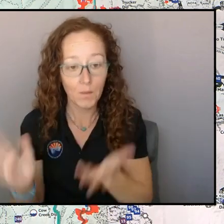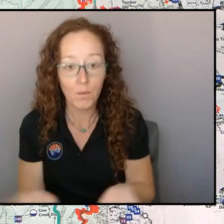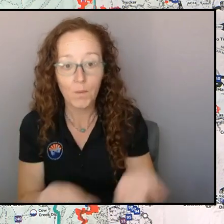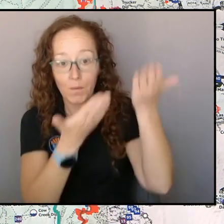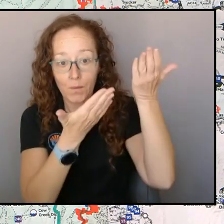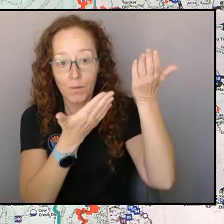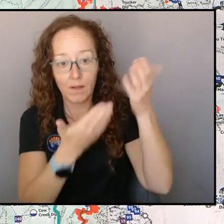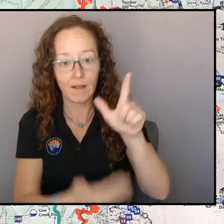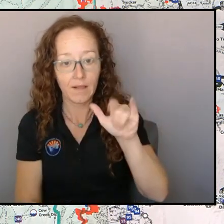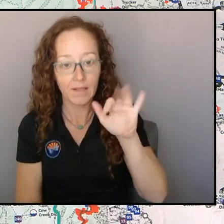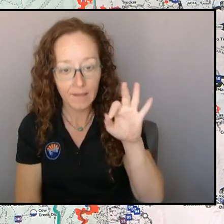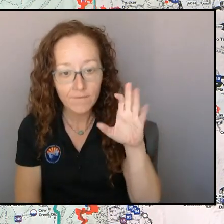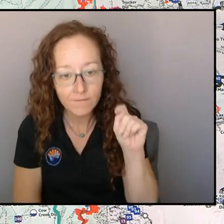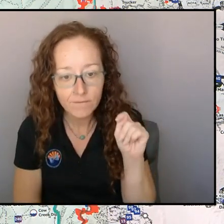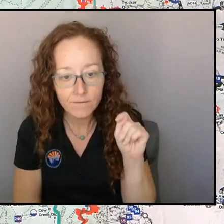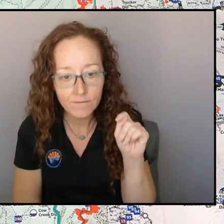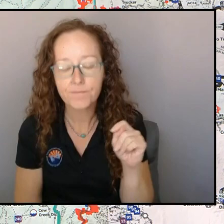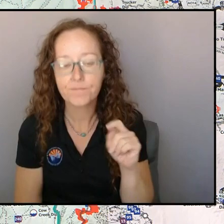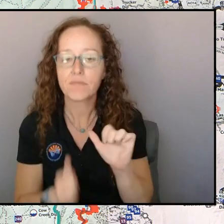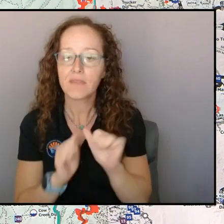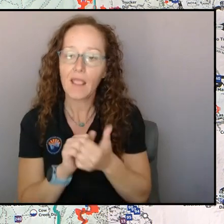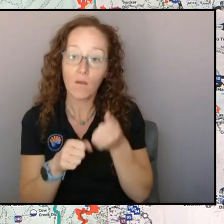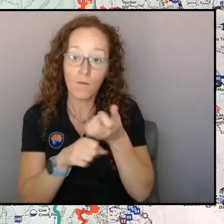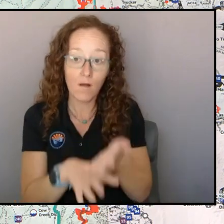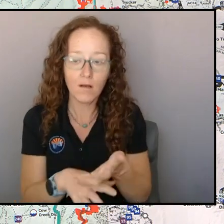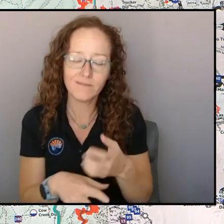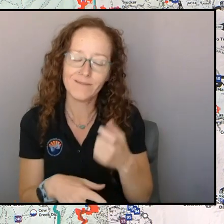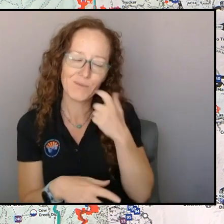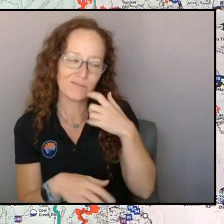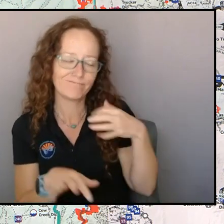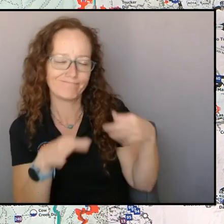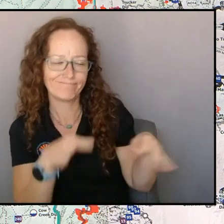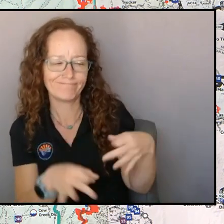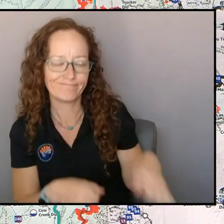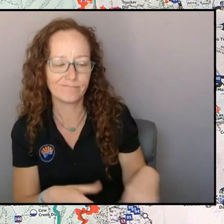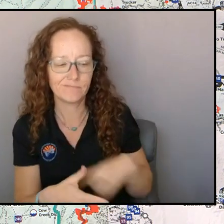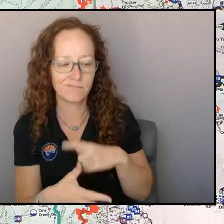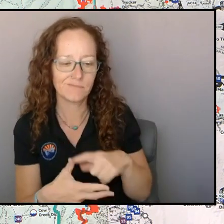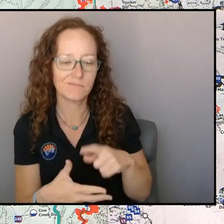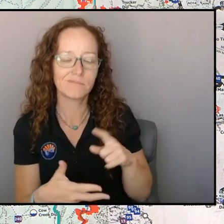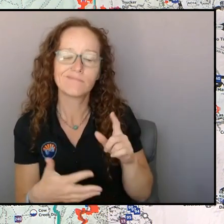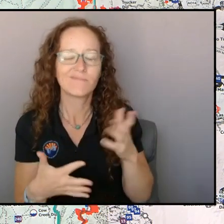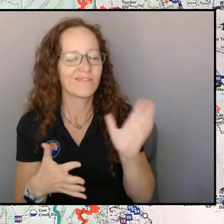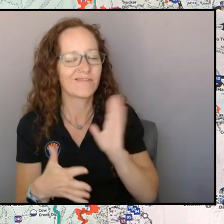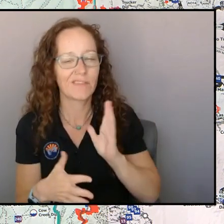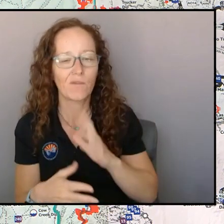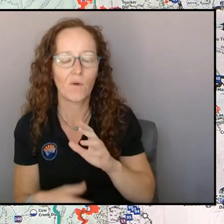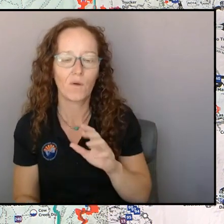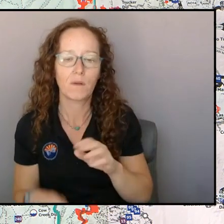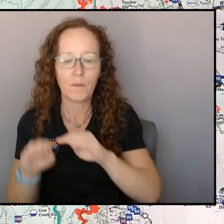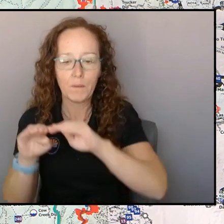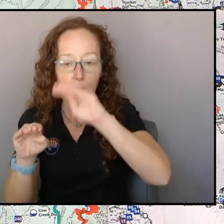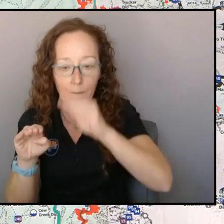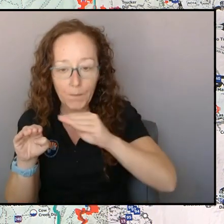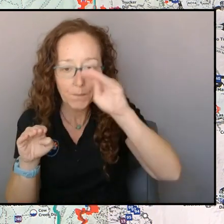the things we talked about. That's including the short wave disturbances that we're seeing, the backdoor fronts, those can